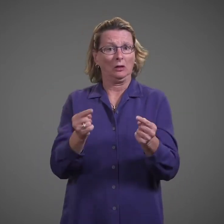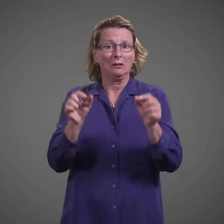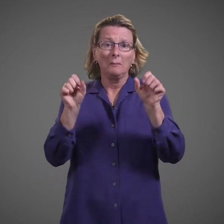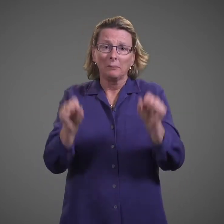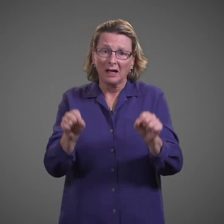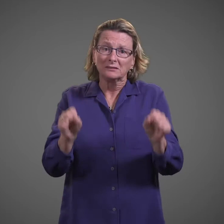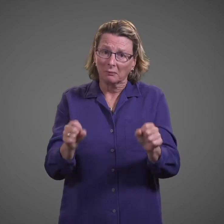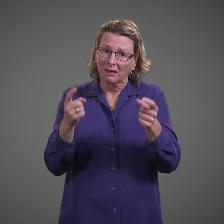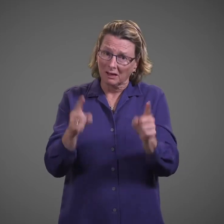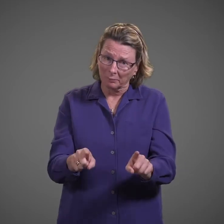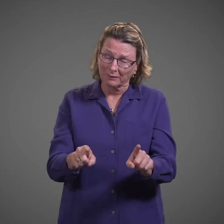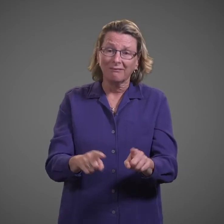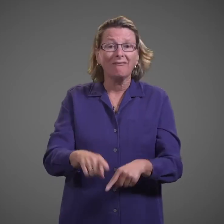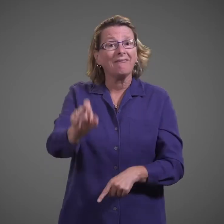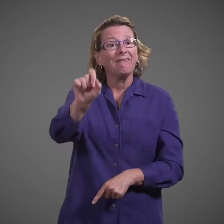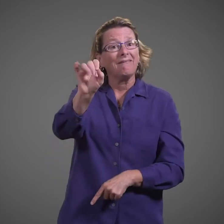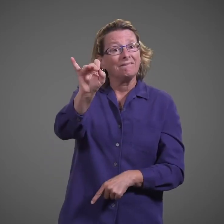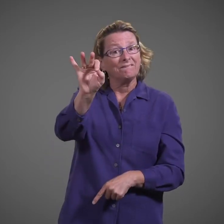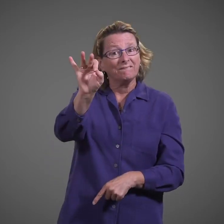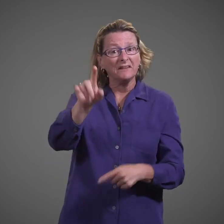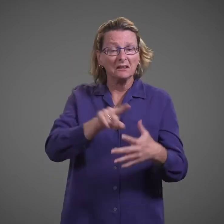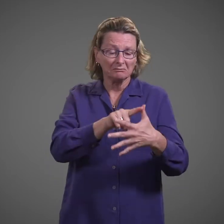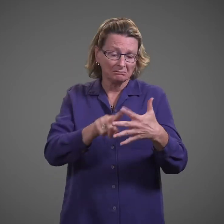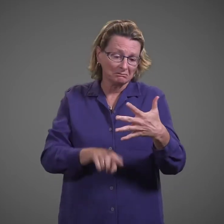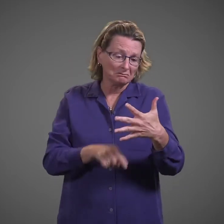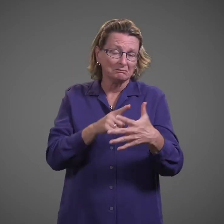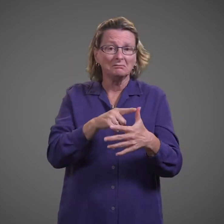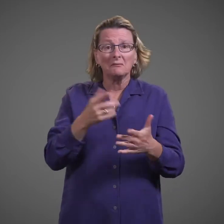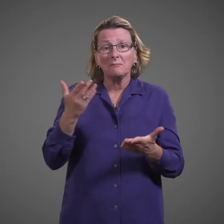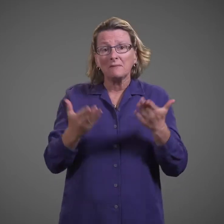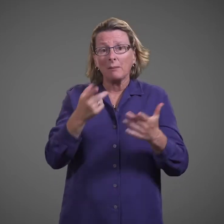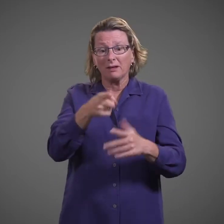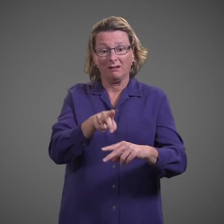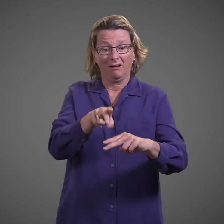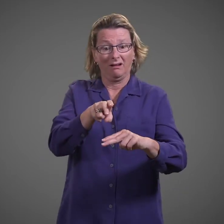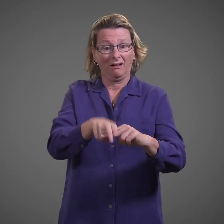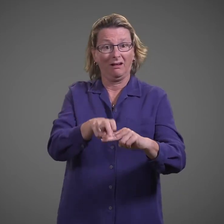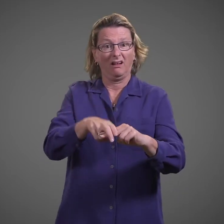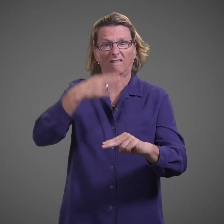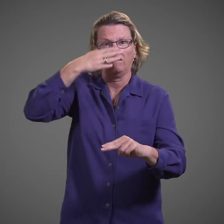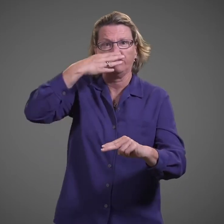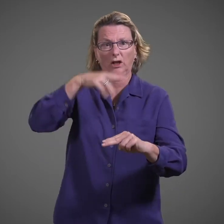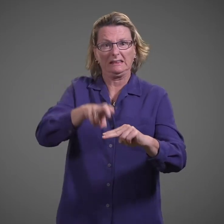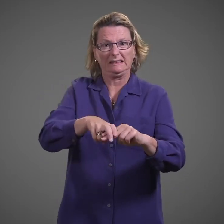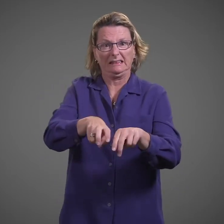Serious injury can be incurred from any of those reasons, depending on where you are sitting in the vehicle.